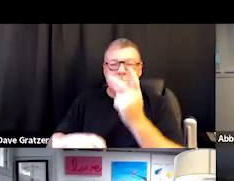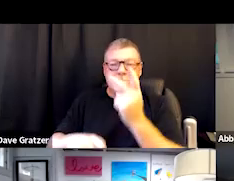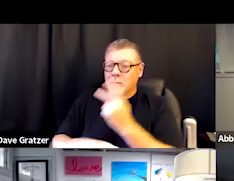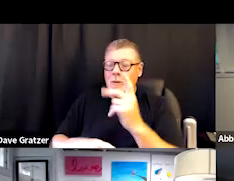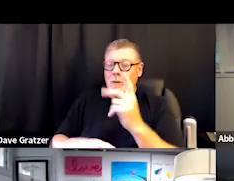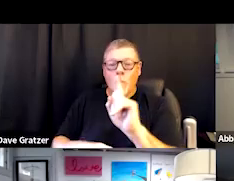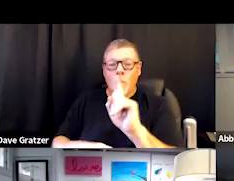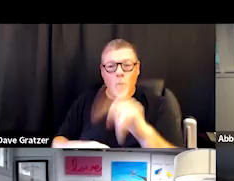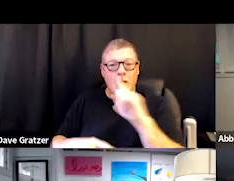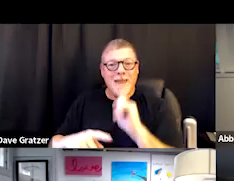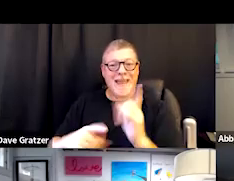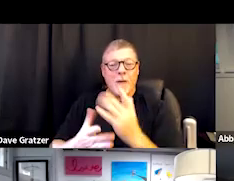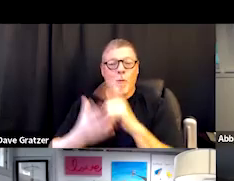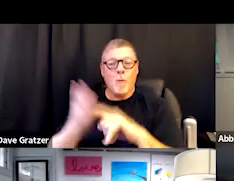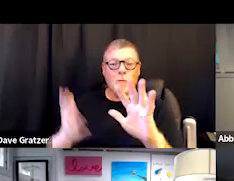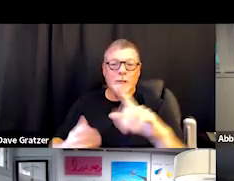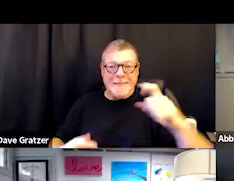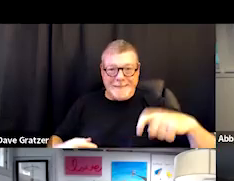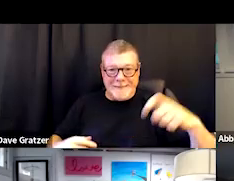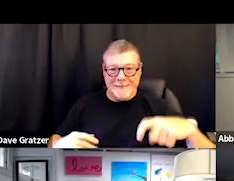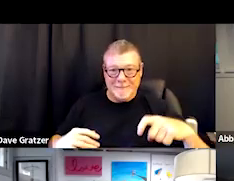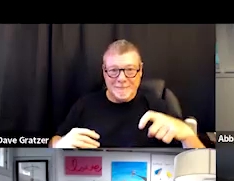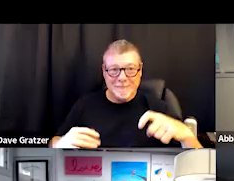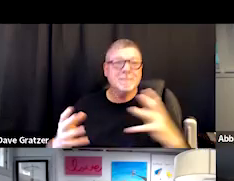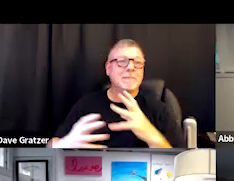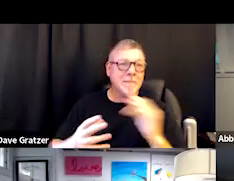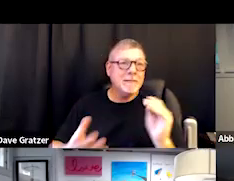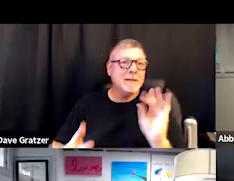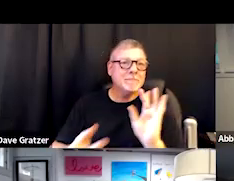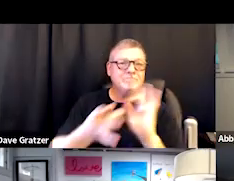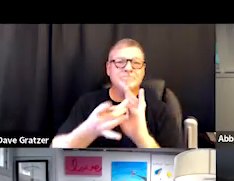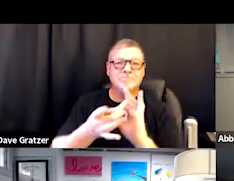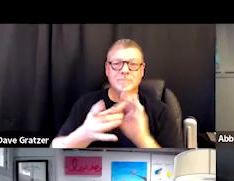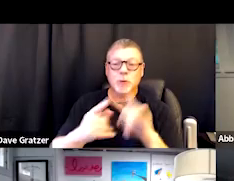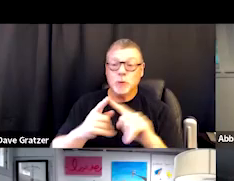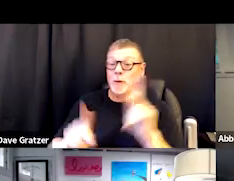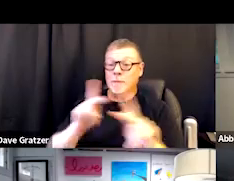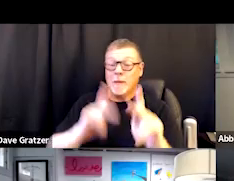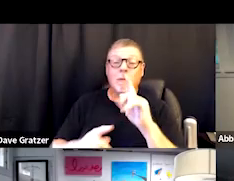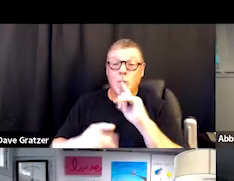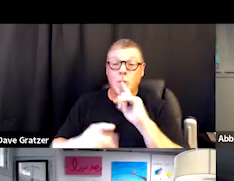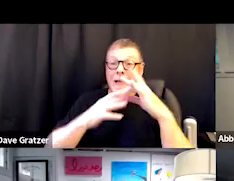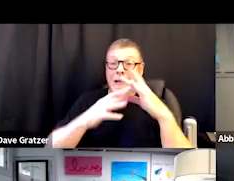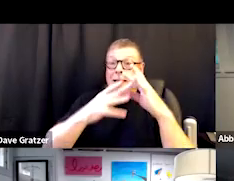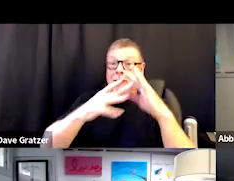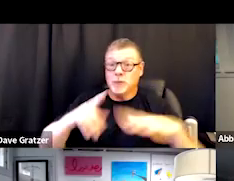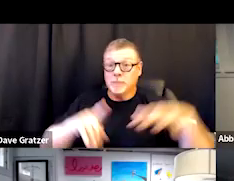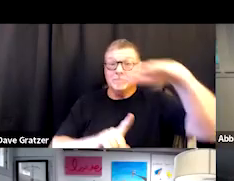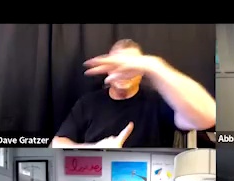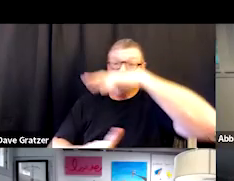are at and really tap into the folks that are in a leadership capacity and see